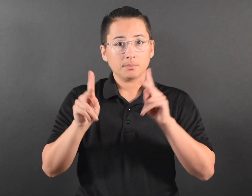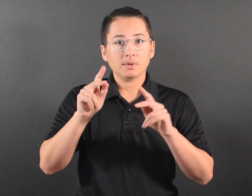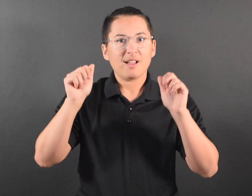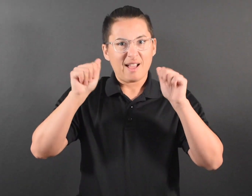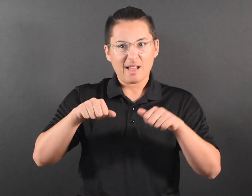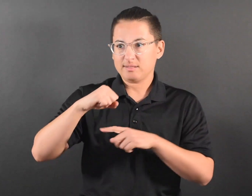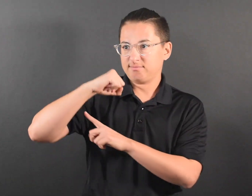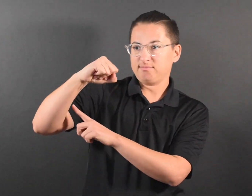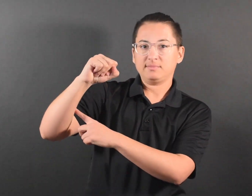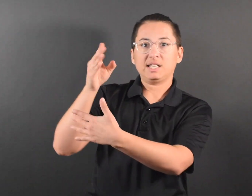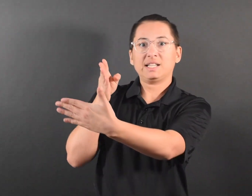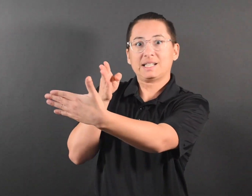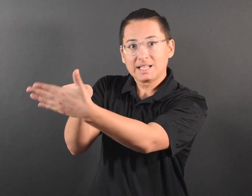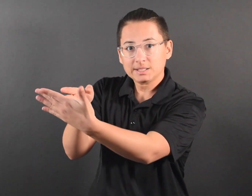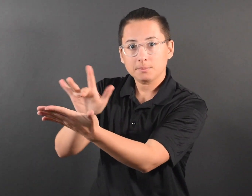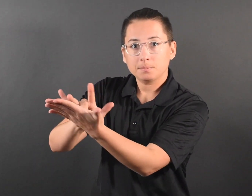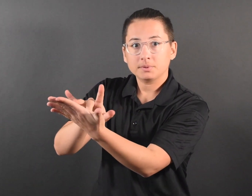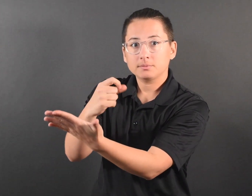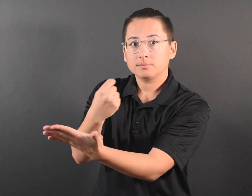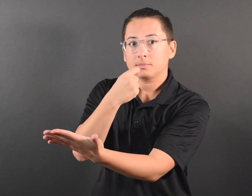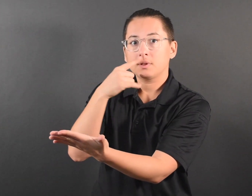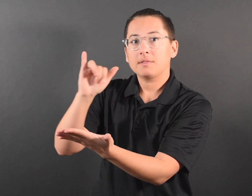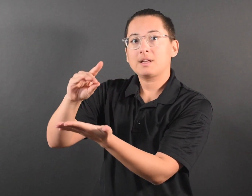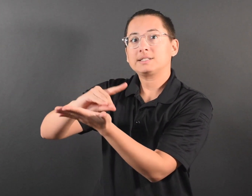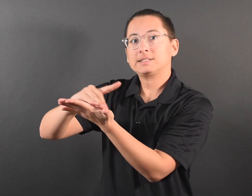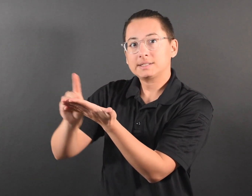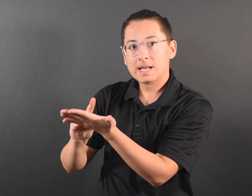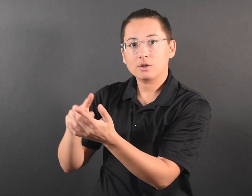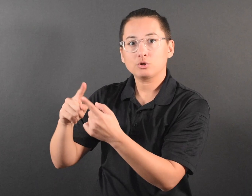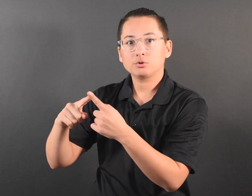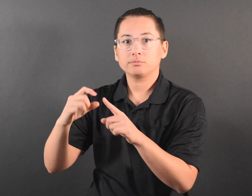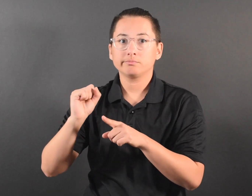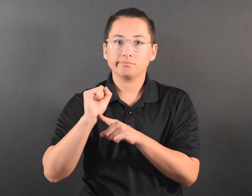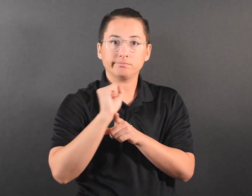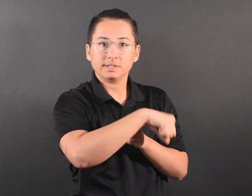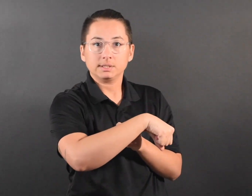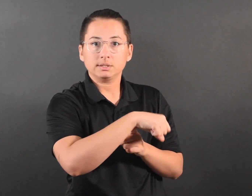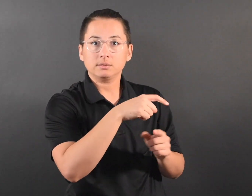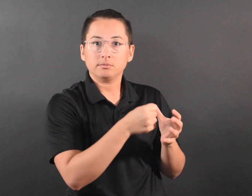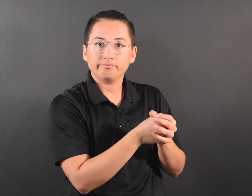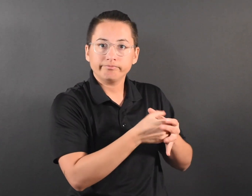people – become able to resist the medications designed to kill them or slow their growth.